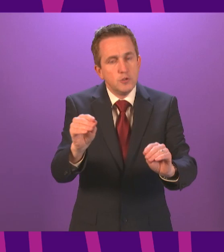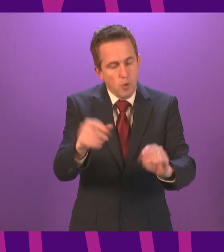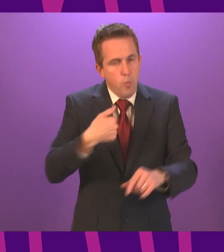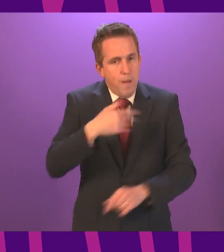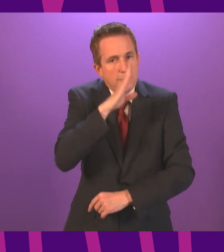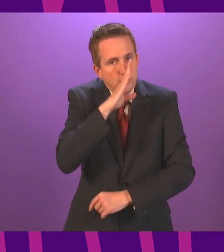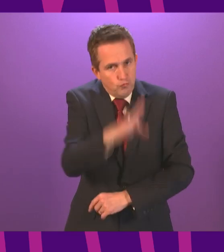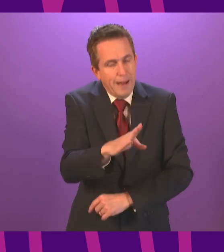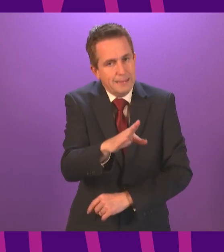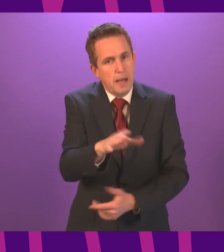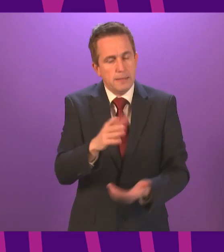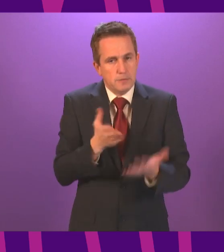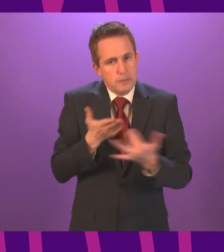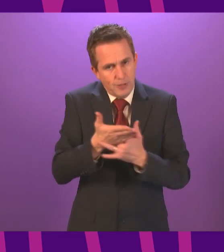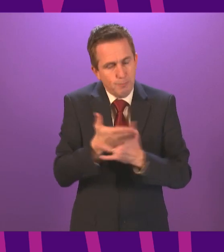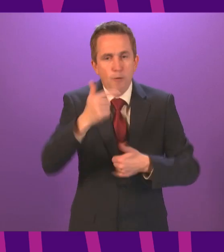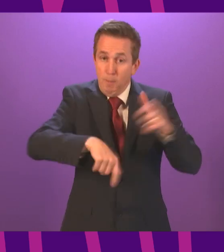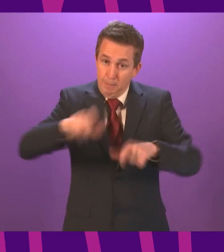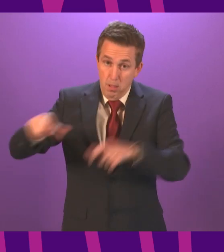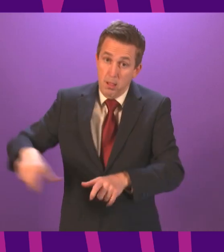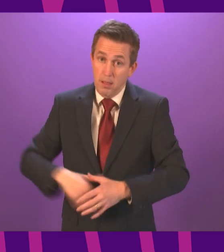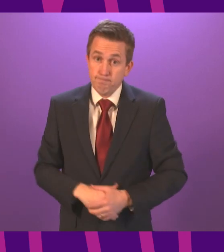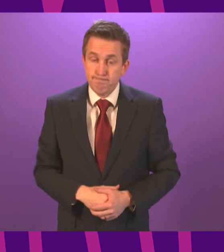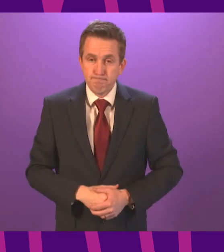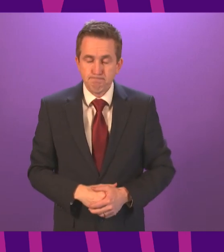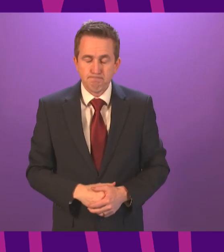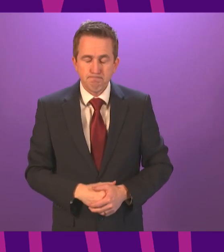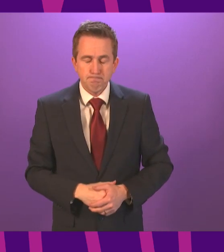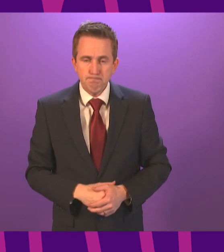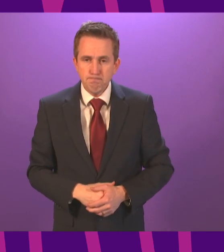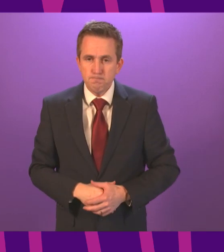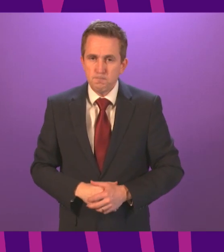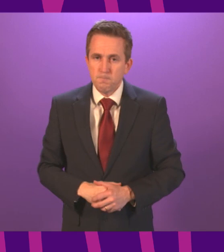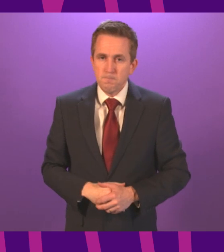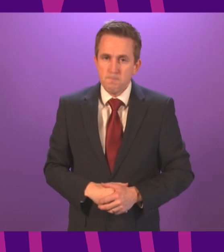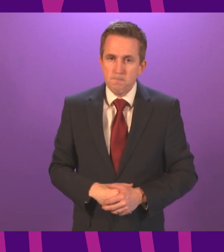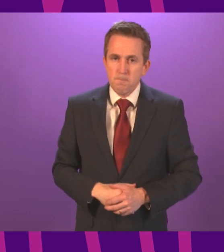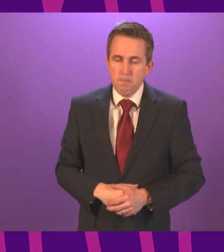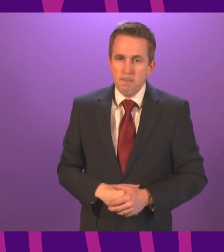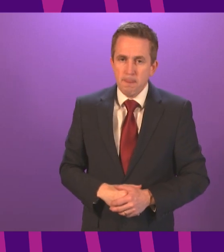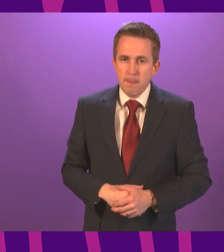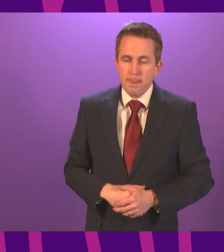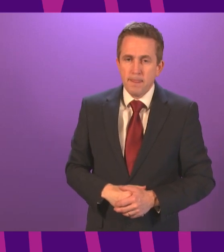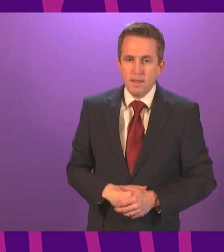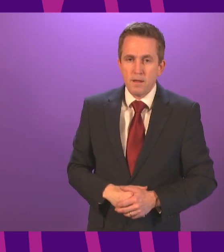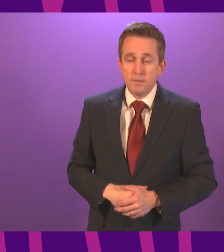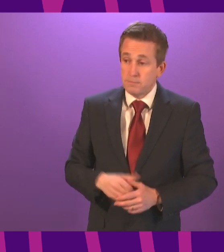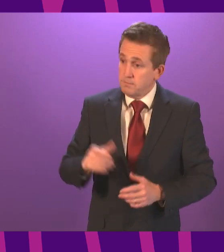Ruth Davidson: The First Minister has rightly listened to representations from across the chamber regarding the position of students this Christmas, and